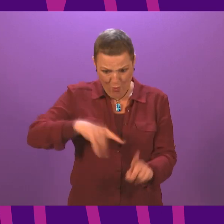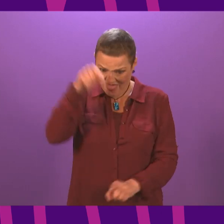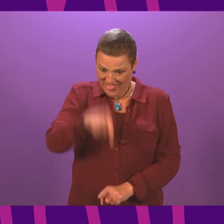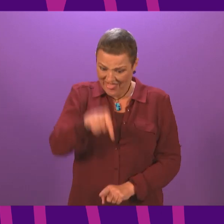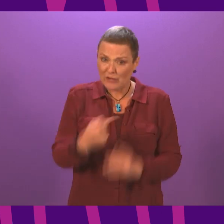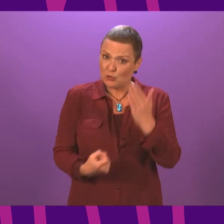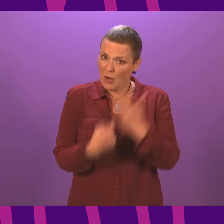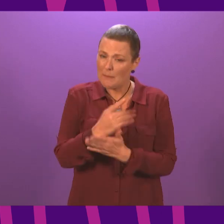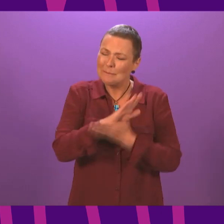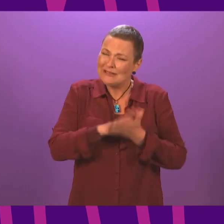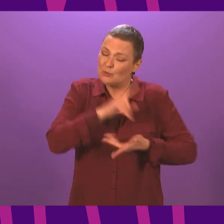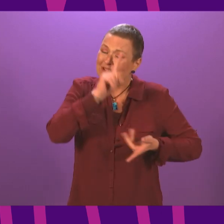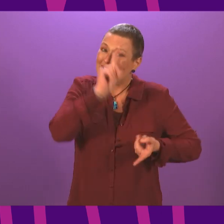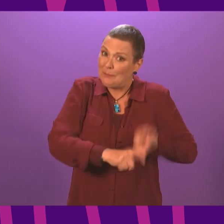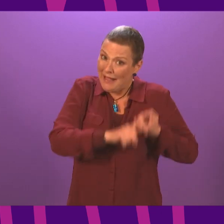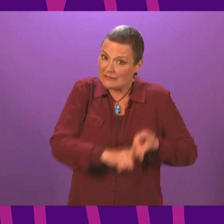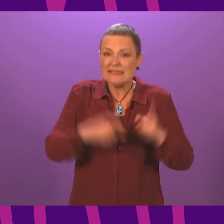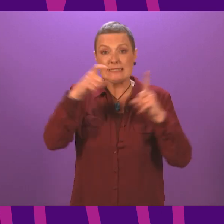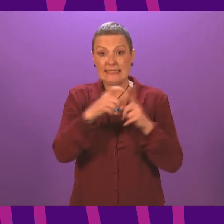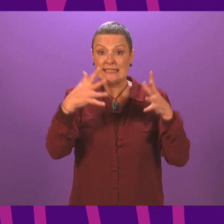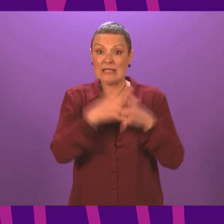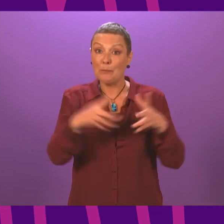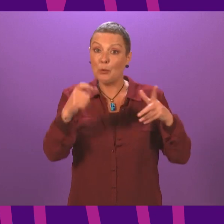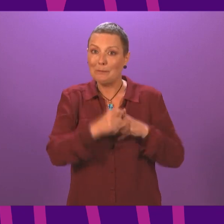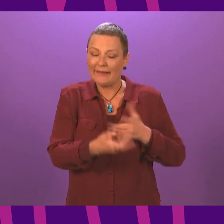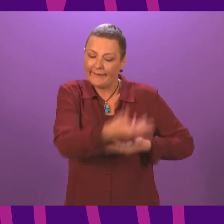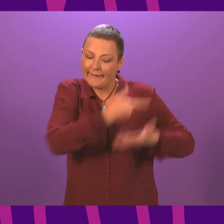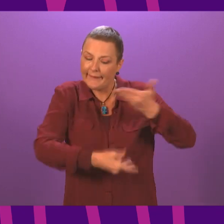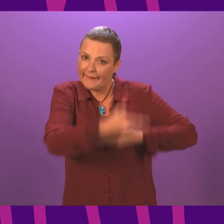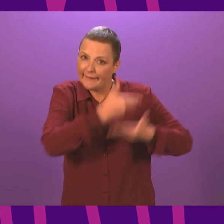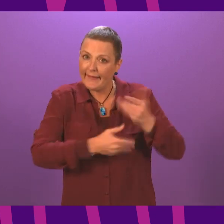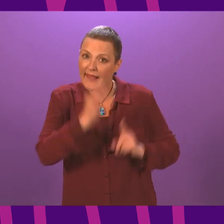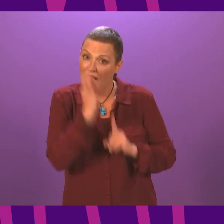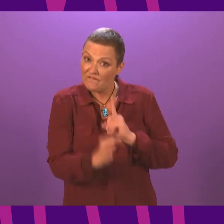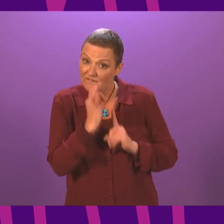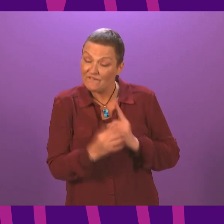we are absolutely dependent on the DWP giving us the data that we need on 6 to 16-year-old